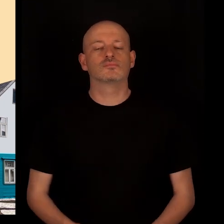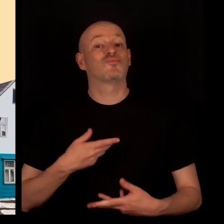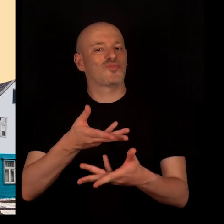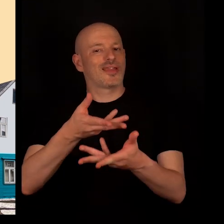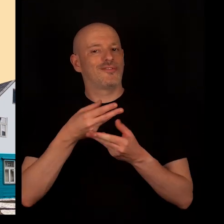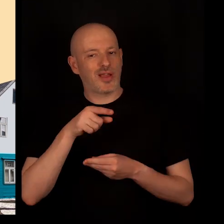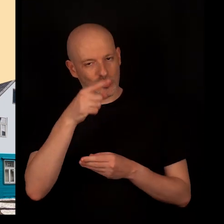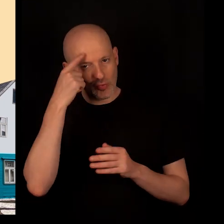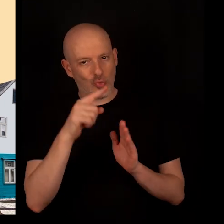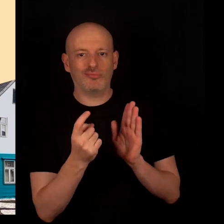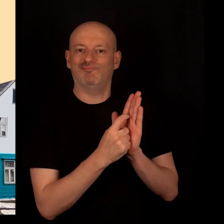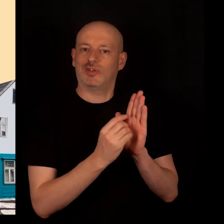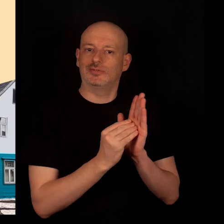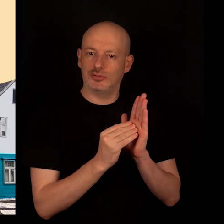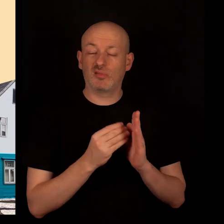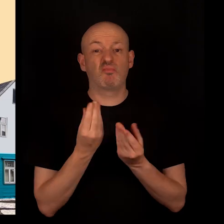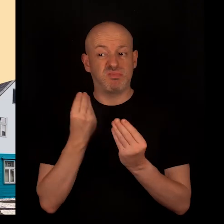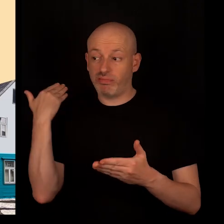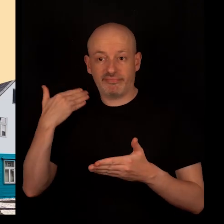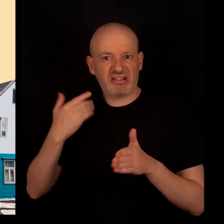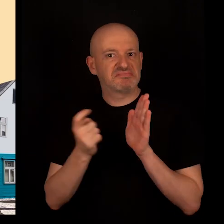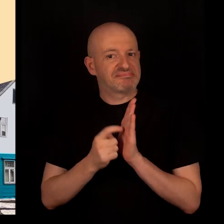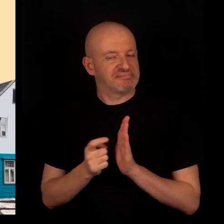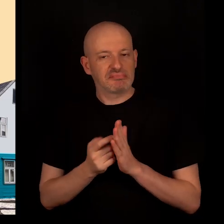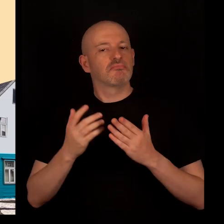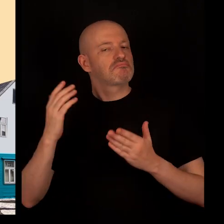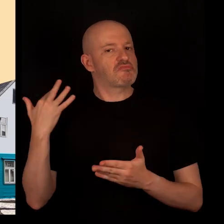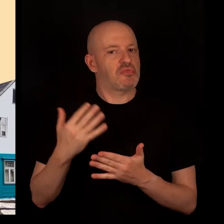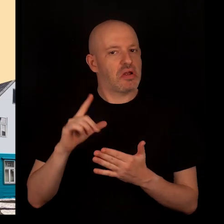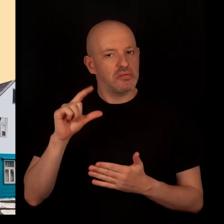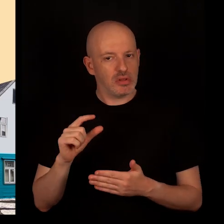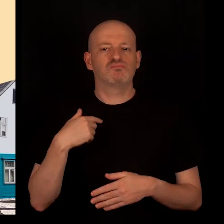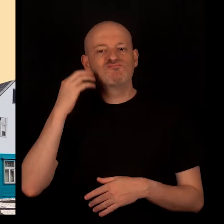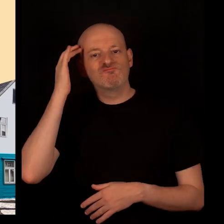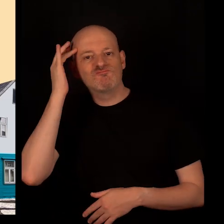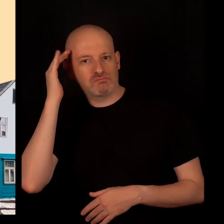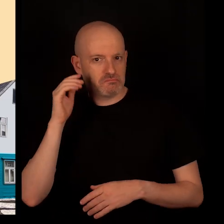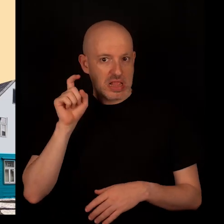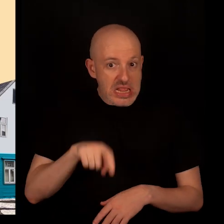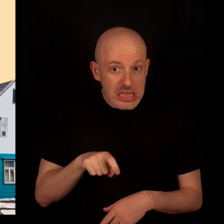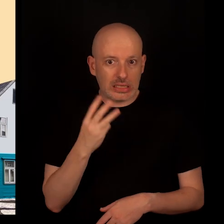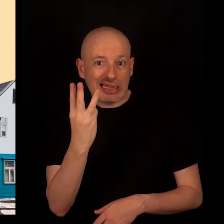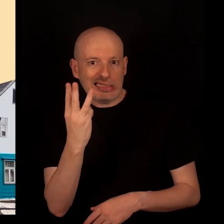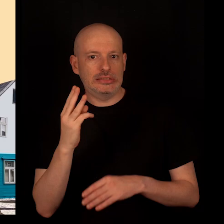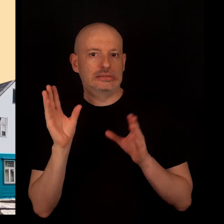And we invite you to register. We didn't have a lot of registrations so far. So we are wondering if we will need all 3 sessions.